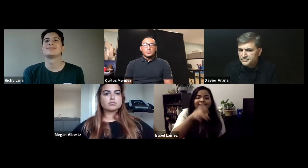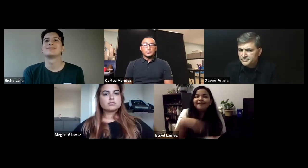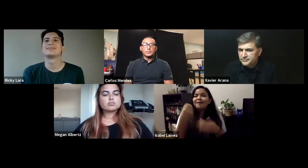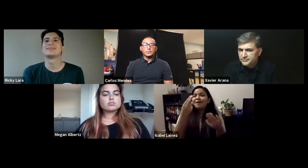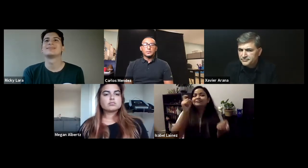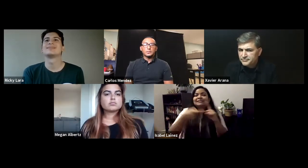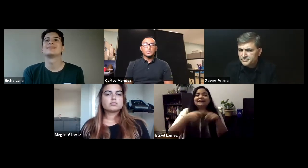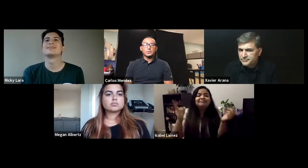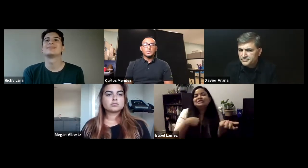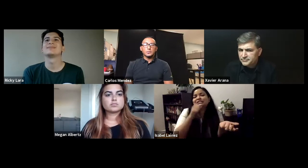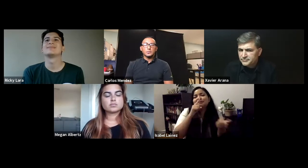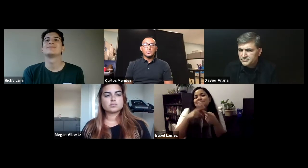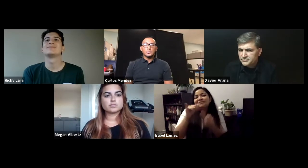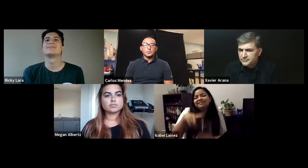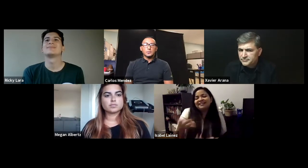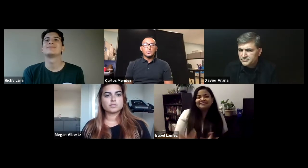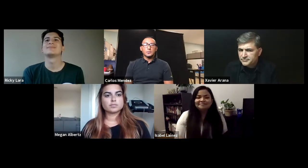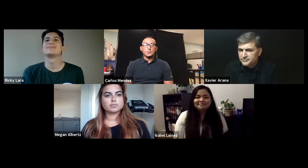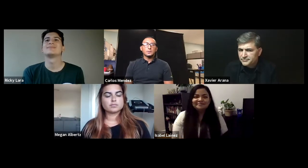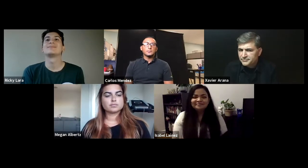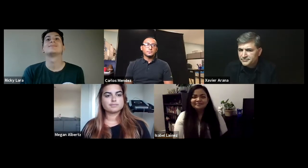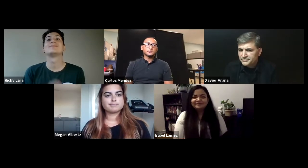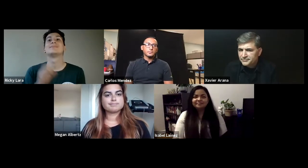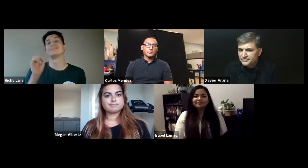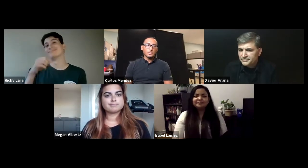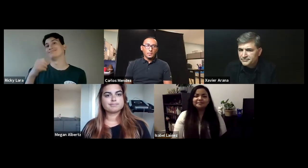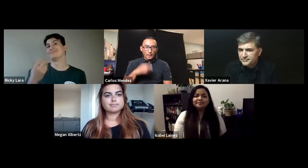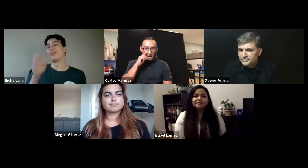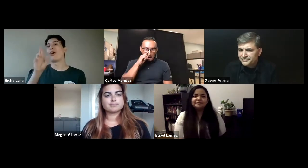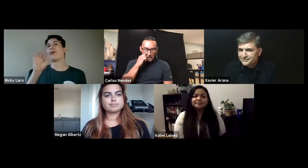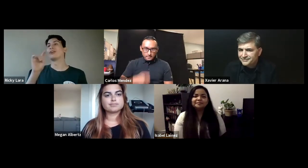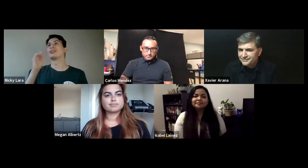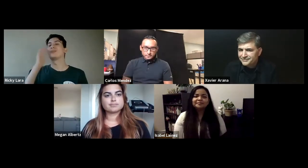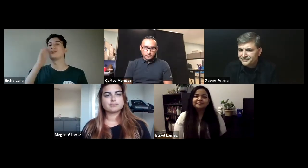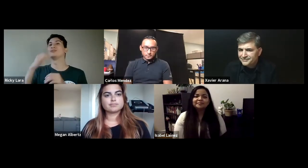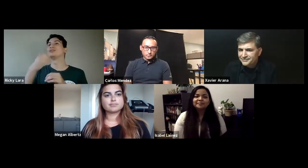maybe they can come and see how RIT changes. We'll see.